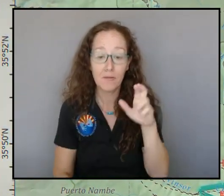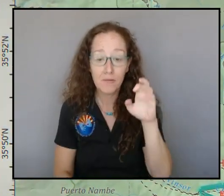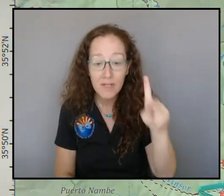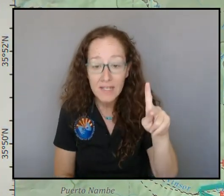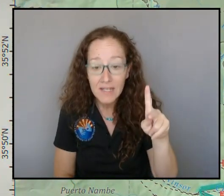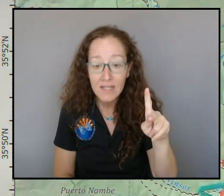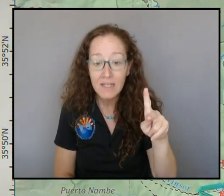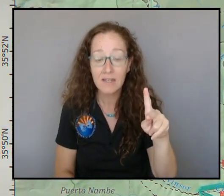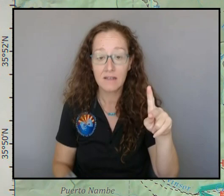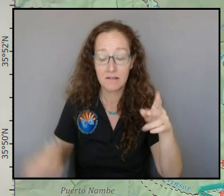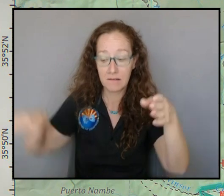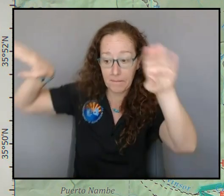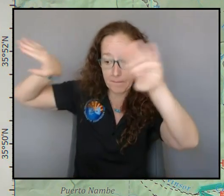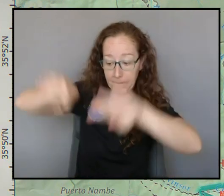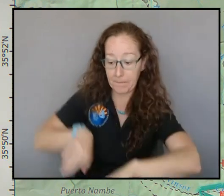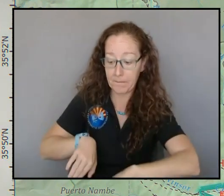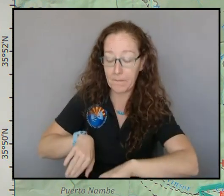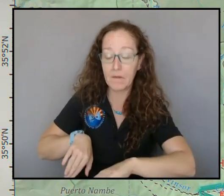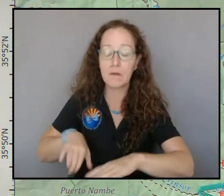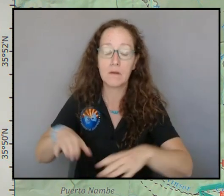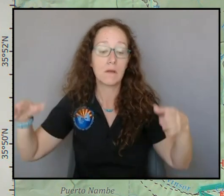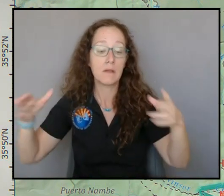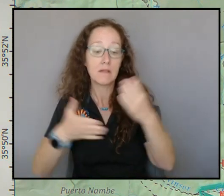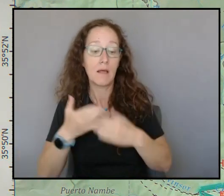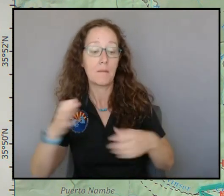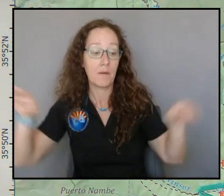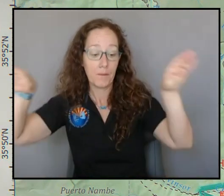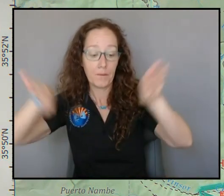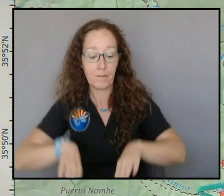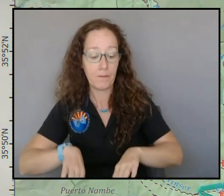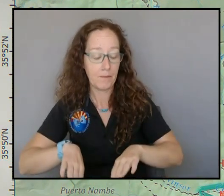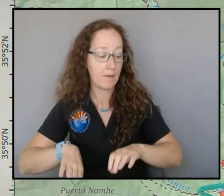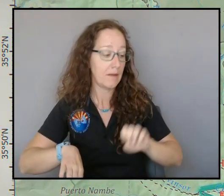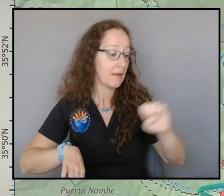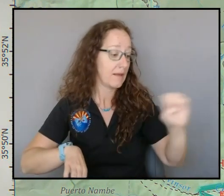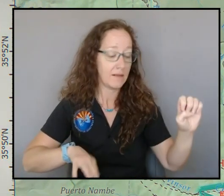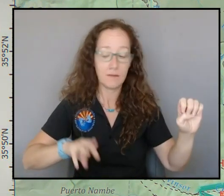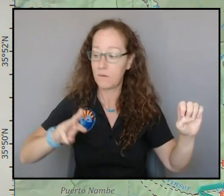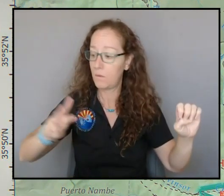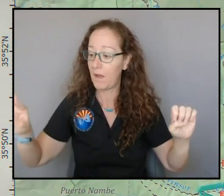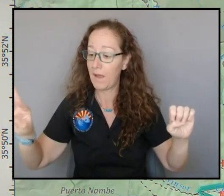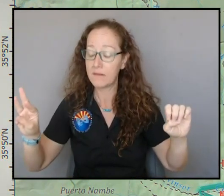They're kind of aligned east to west. So, we have north and south facing slopes in there that the fire is making those